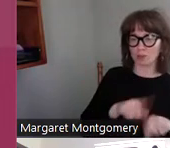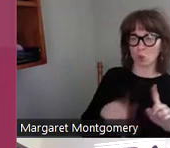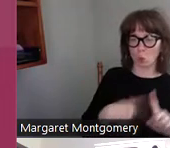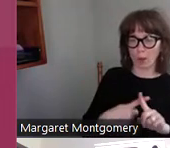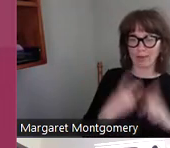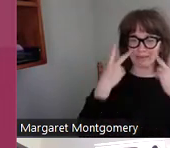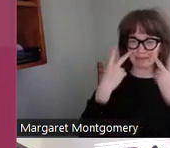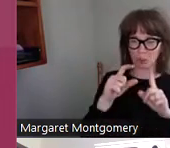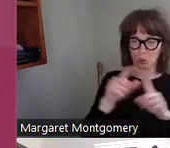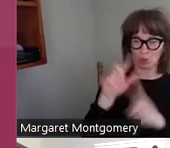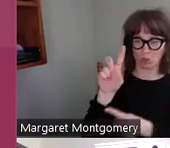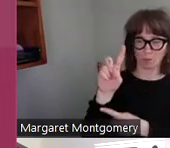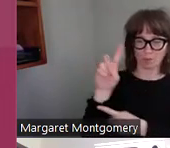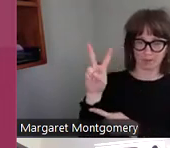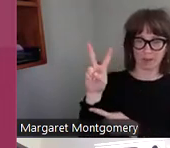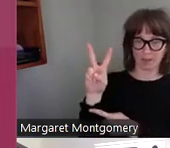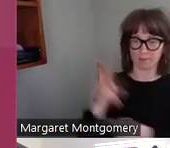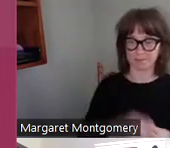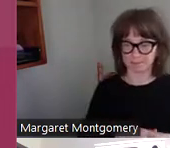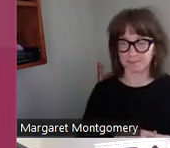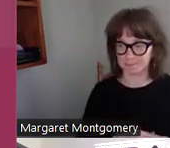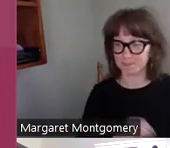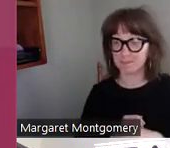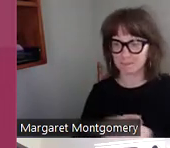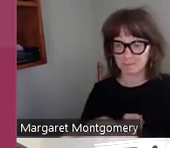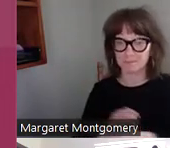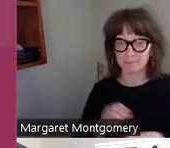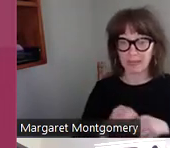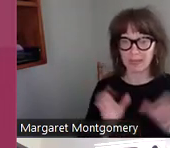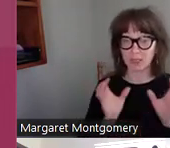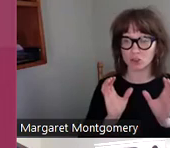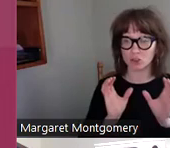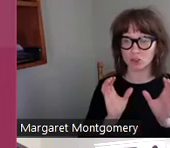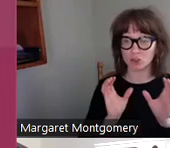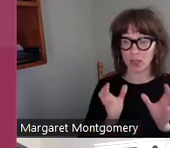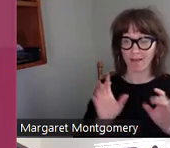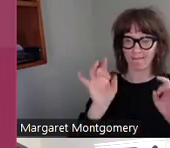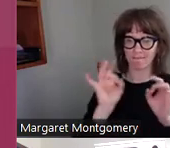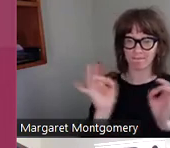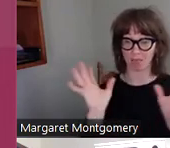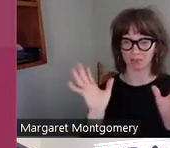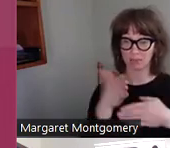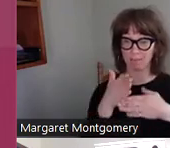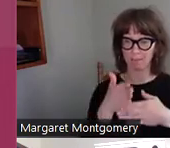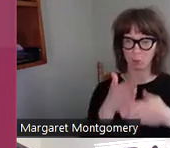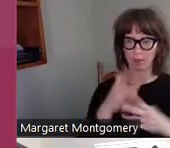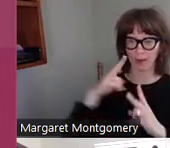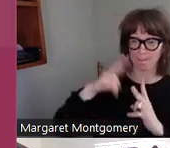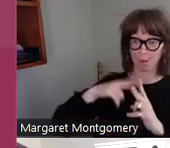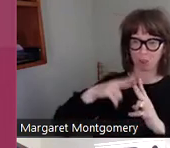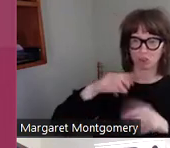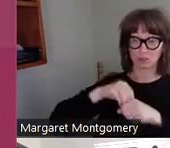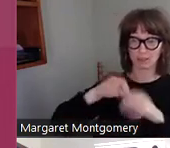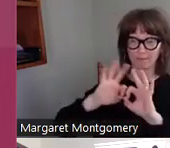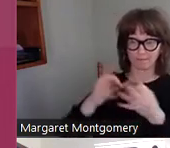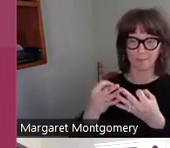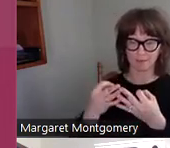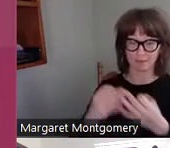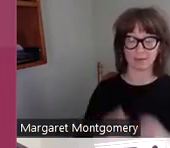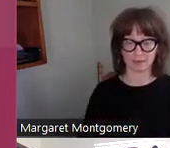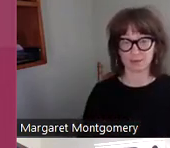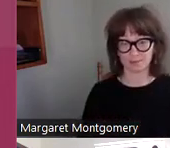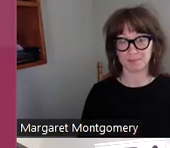12:09:42 Is playing a balance between partners and family members is what they immediately